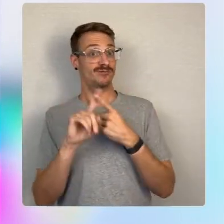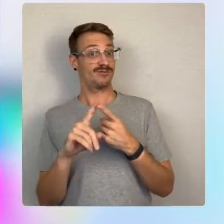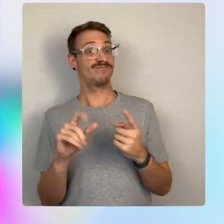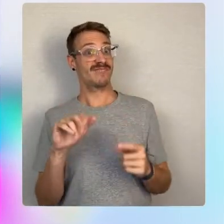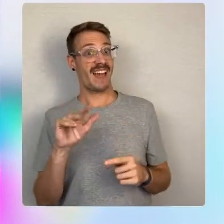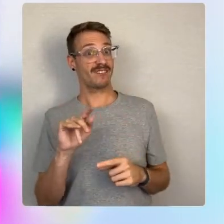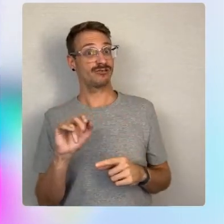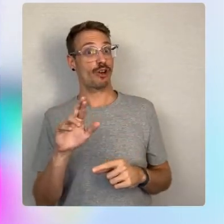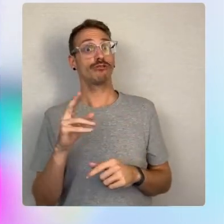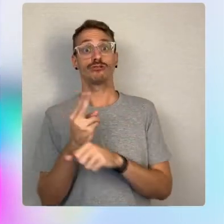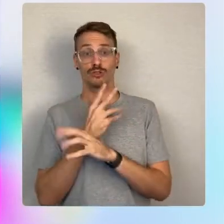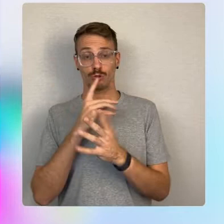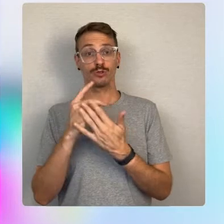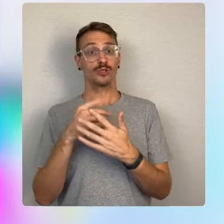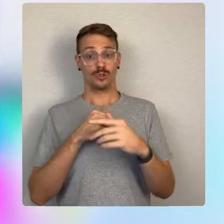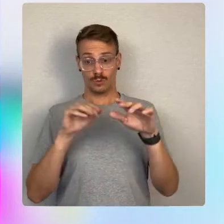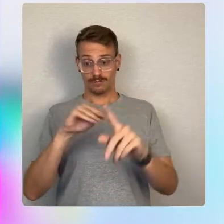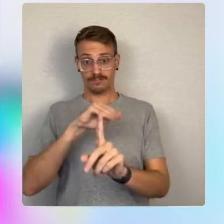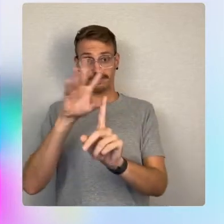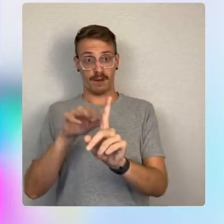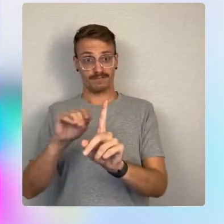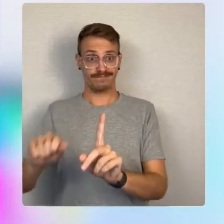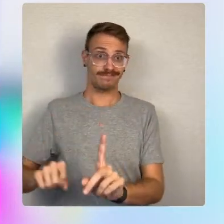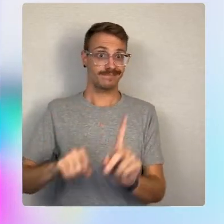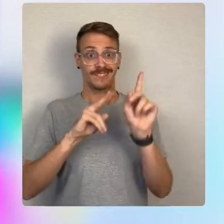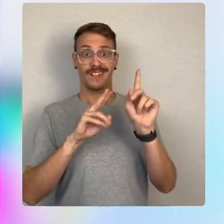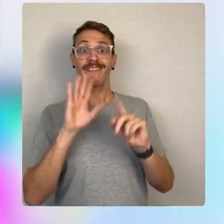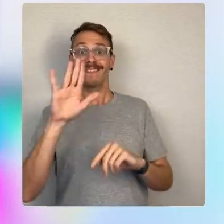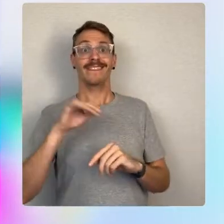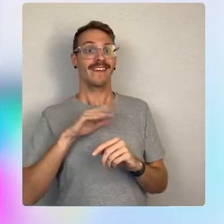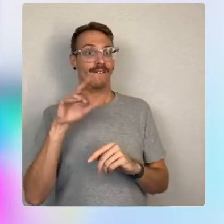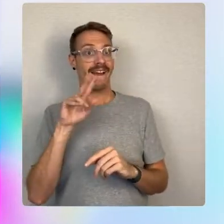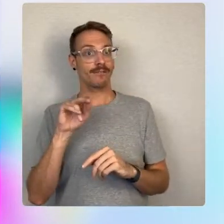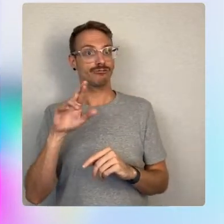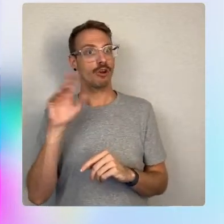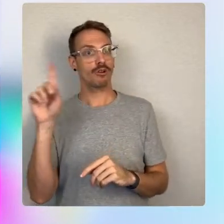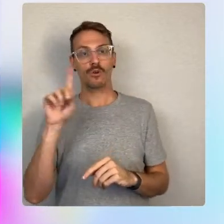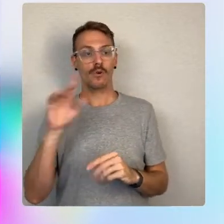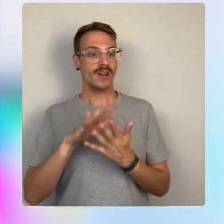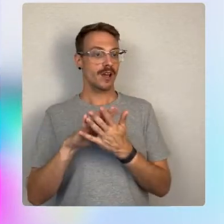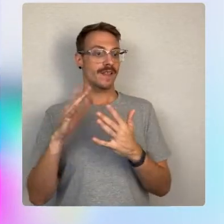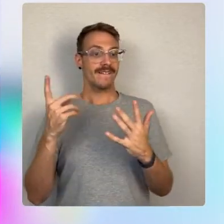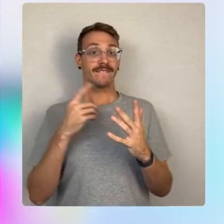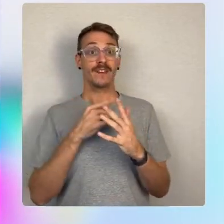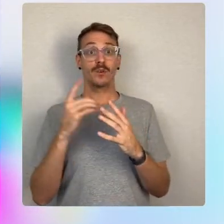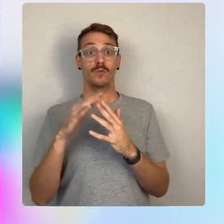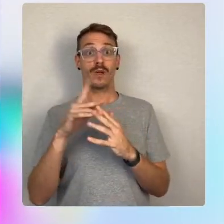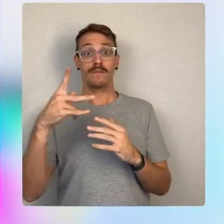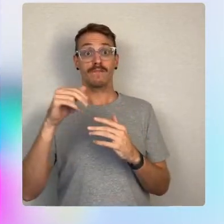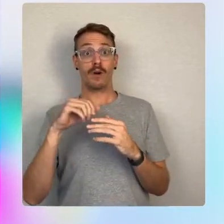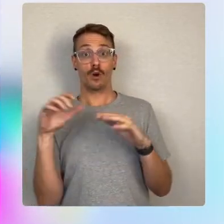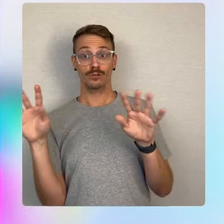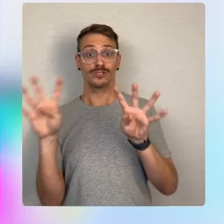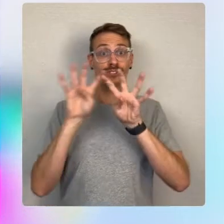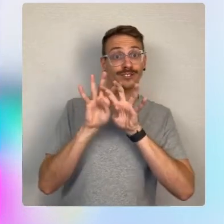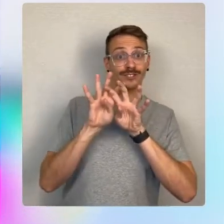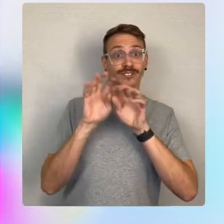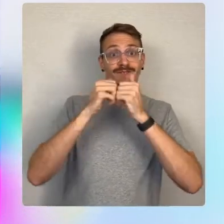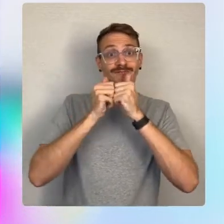users were posting screen captures of avatars, where they posed together in our multiplayer lobby,